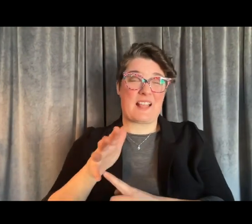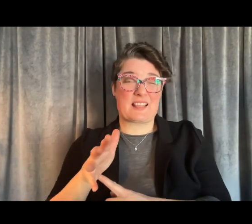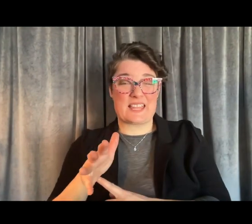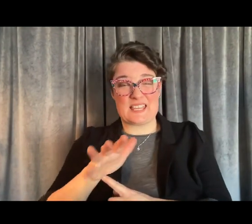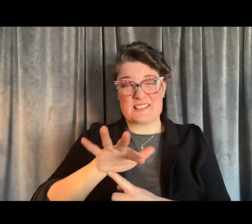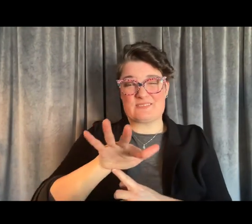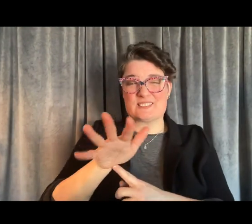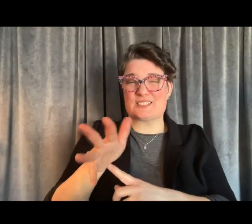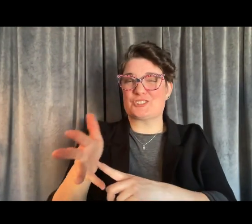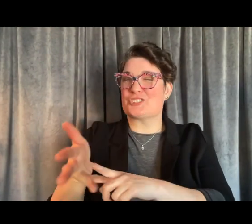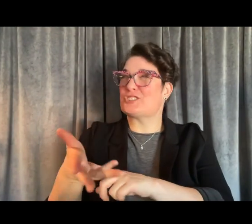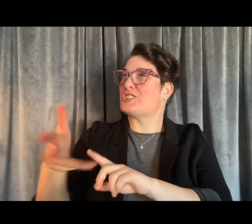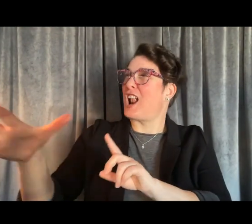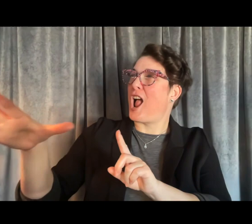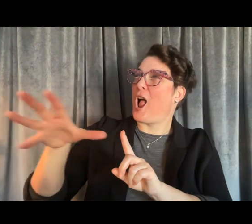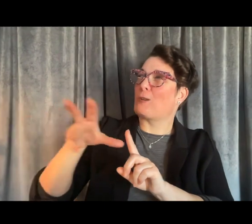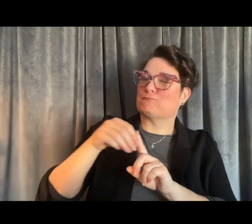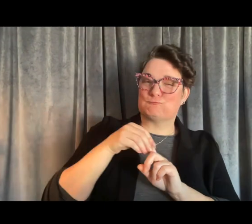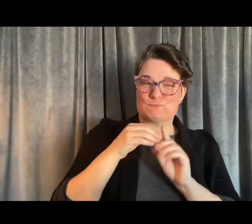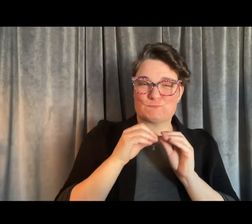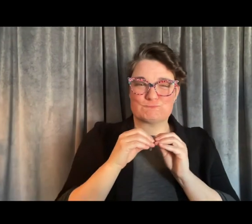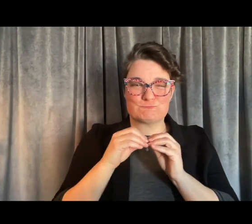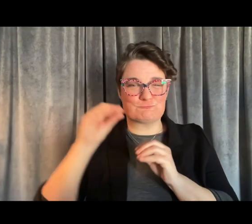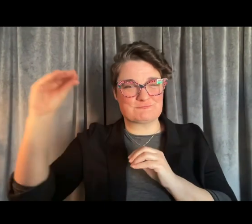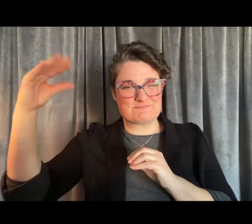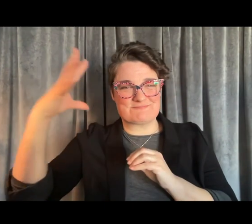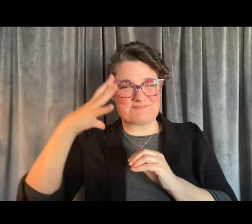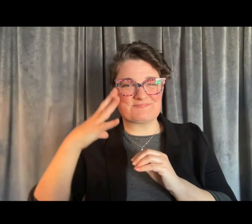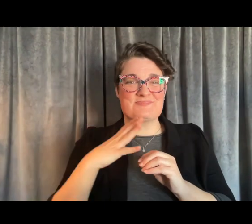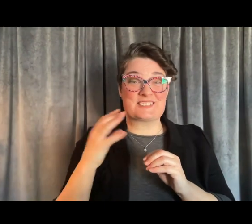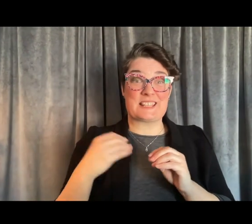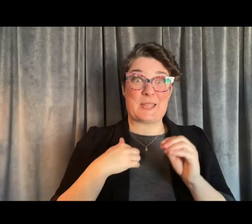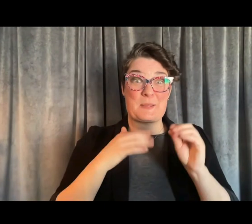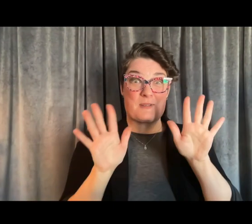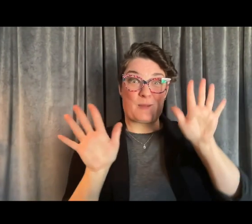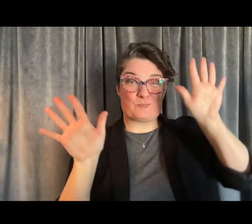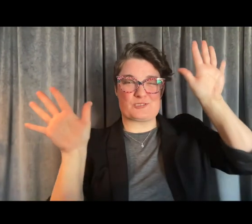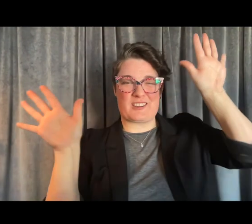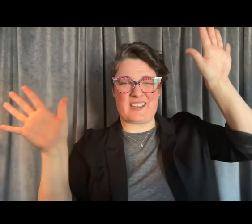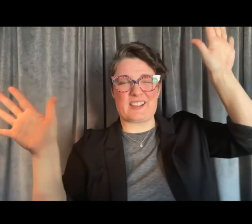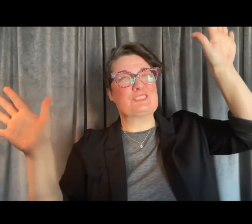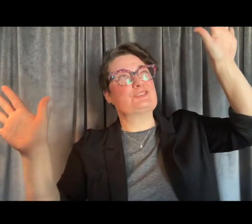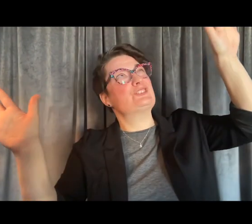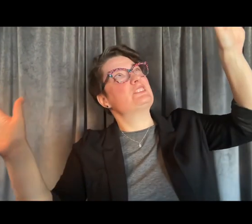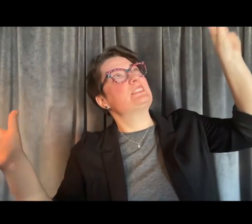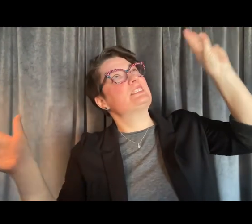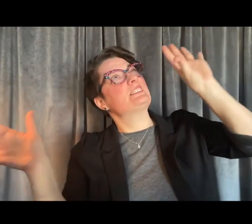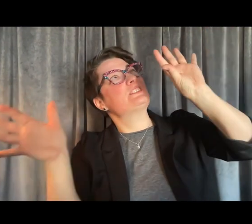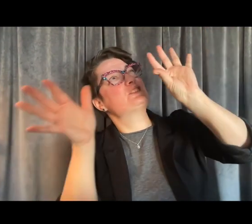sun, my leaves they turn, turn to the sun, and my branches reach.